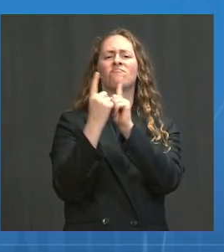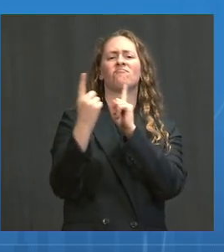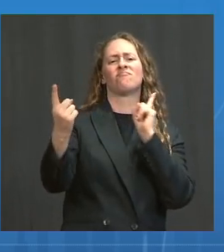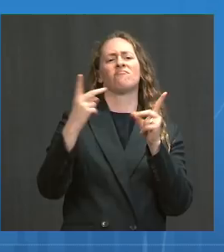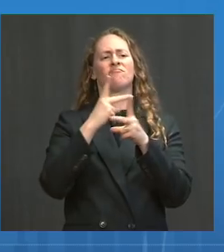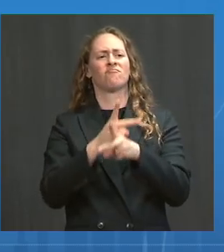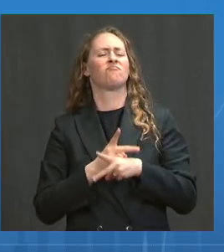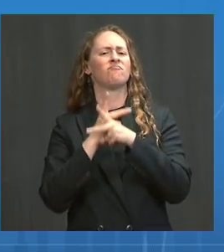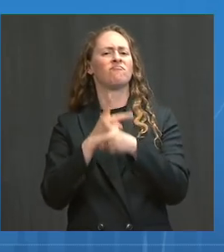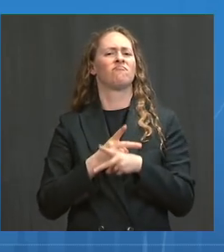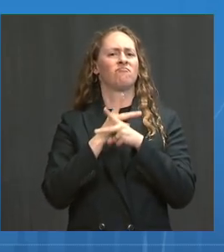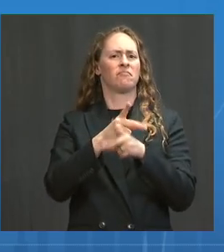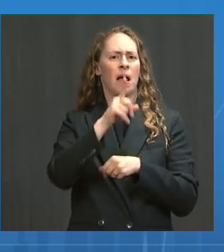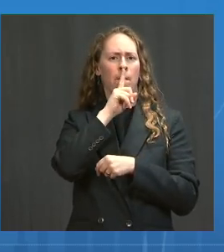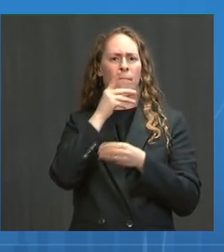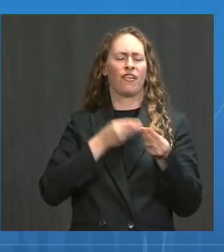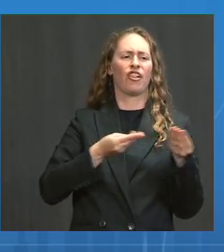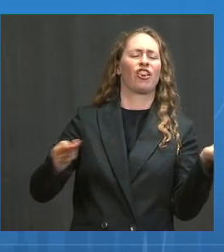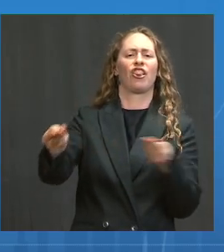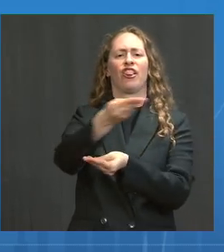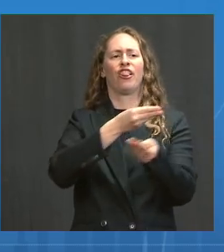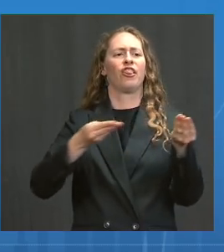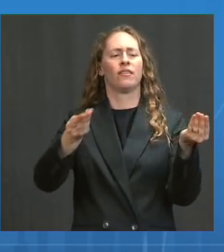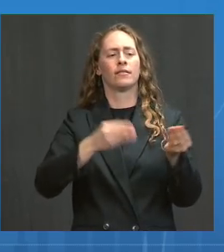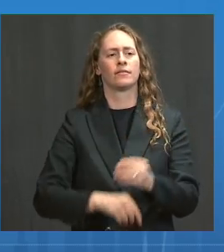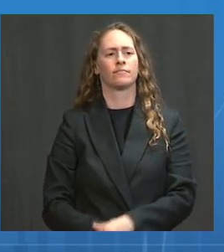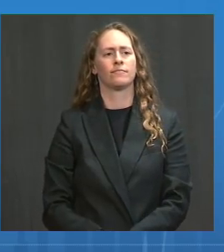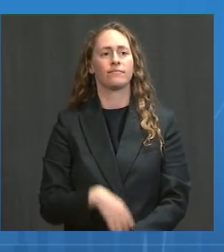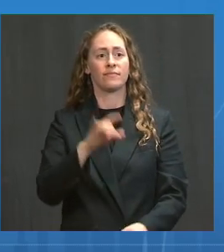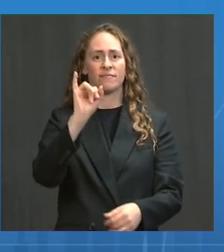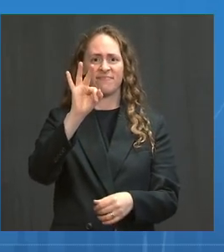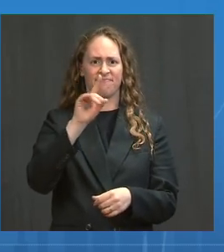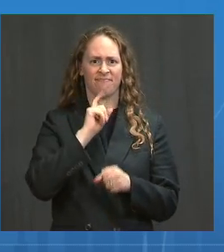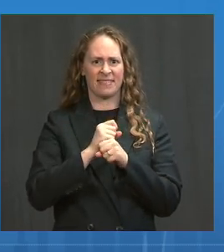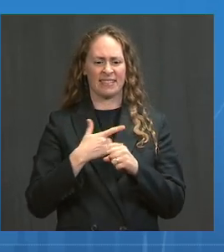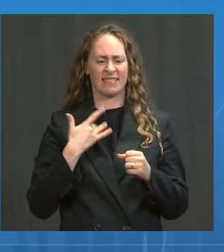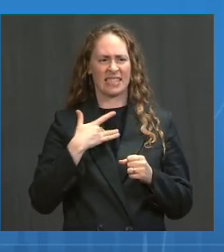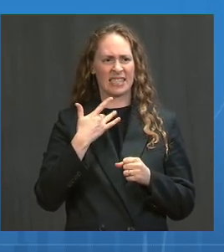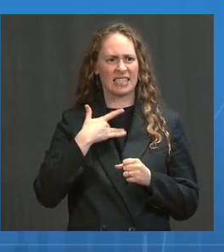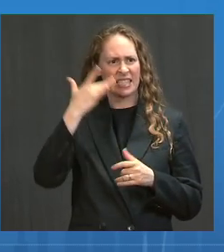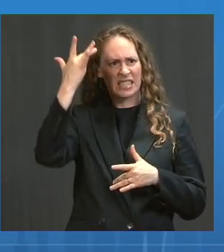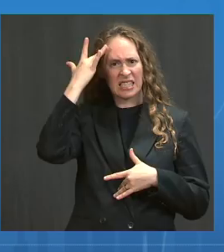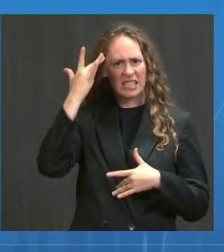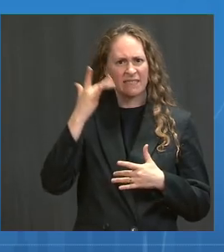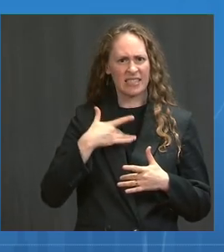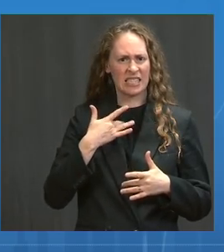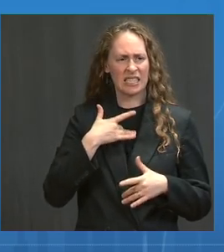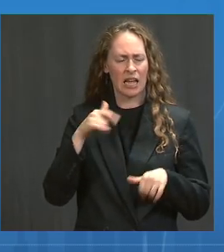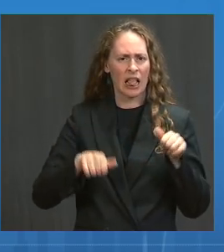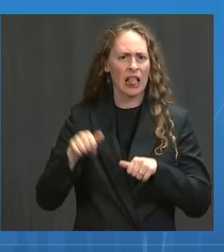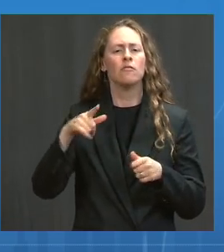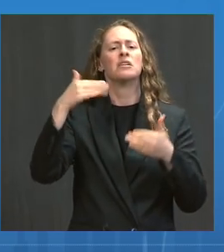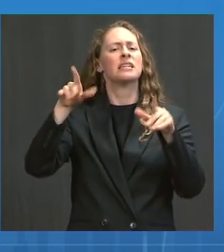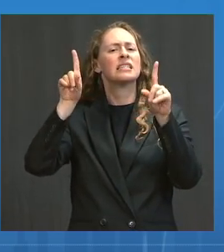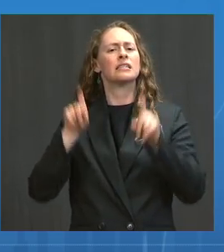If you have symptoms of COVID-19, please get tested. And, of course, please get vaccinated